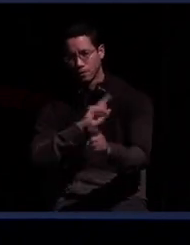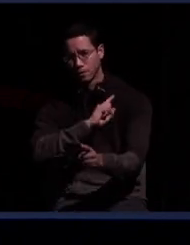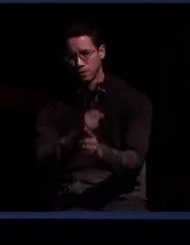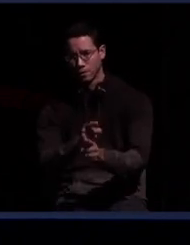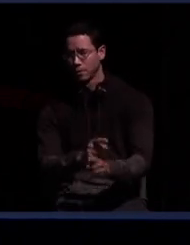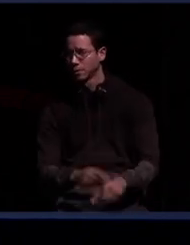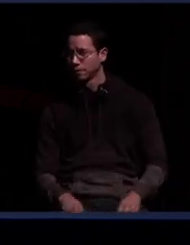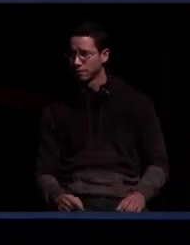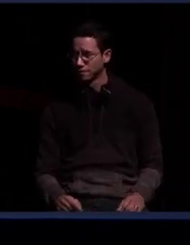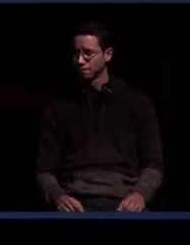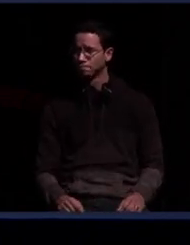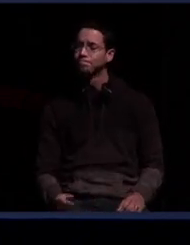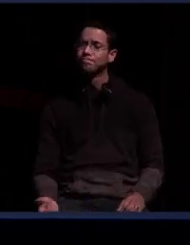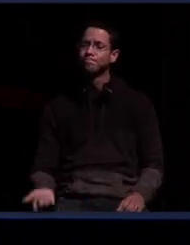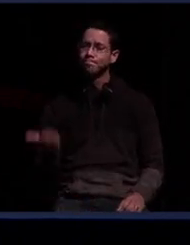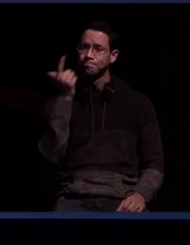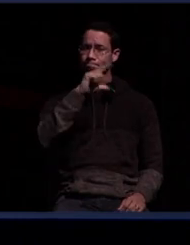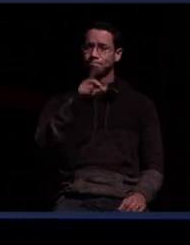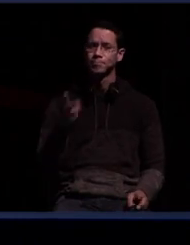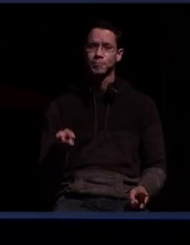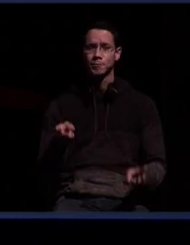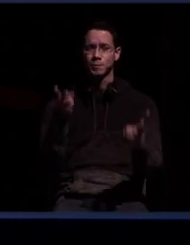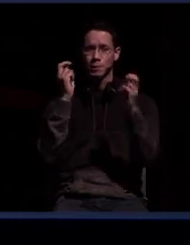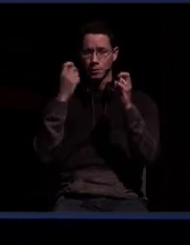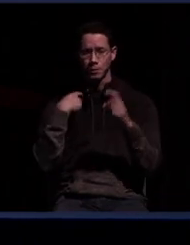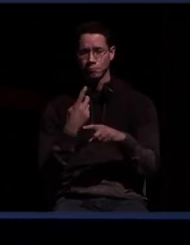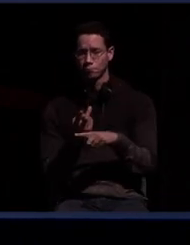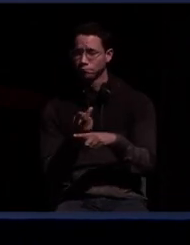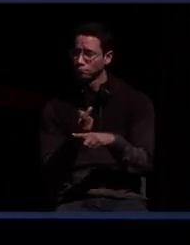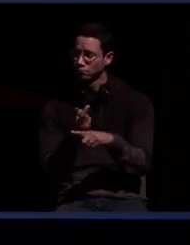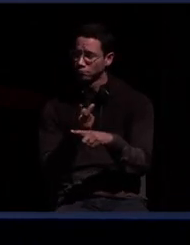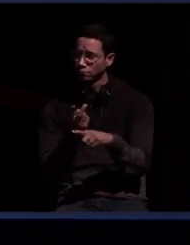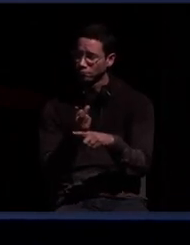I only realized it once I found out what I was missing.